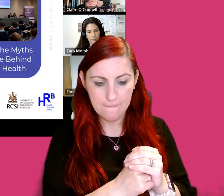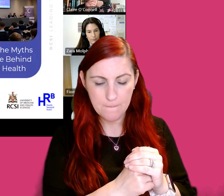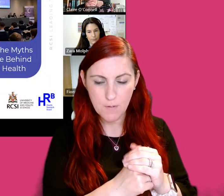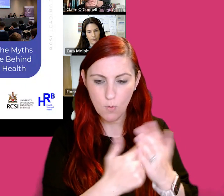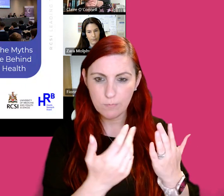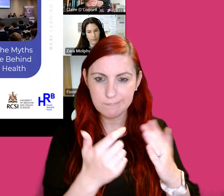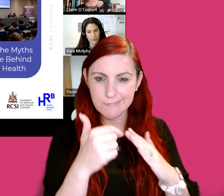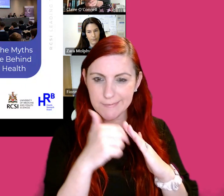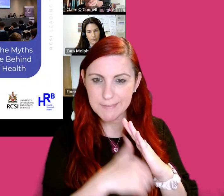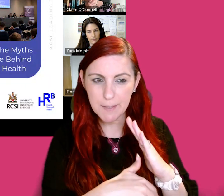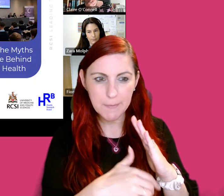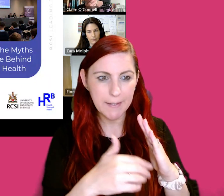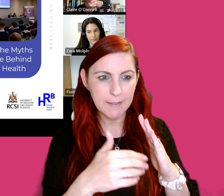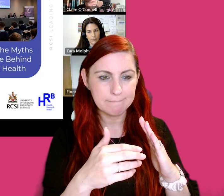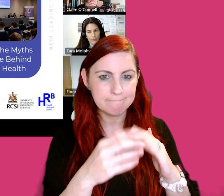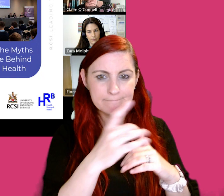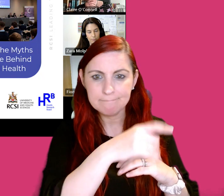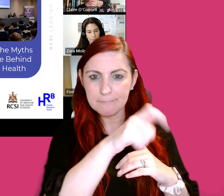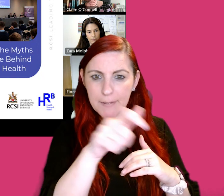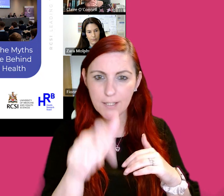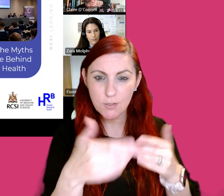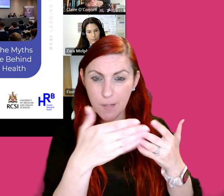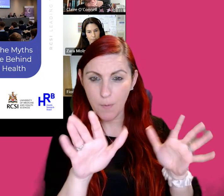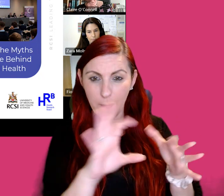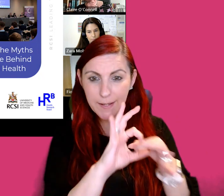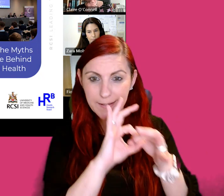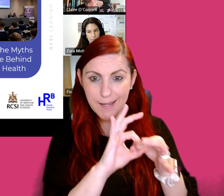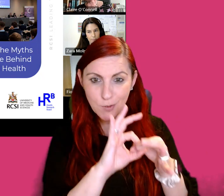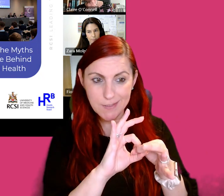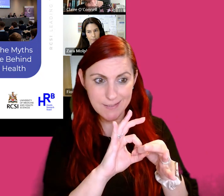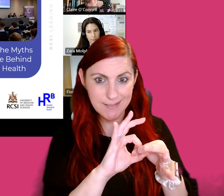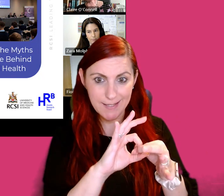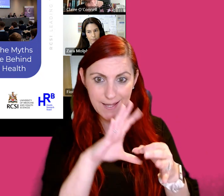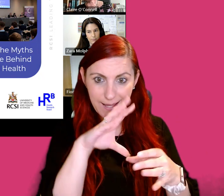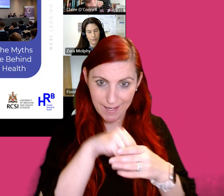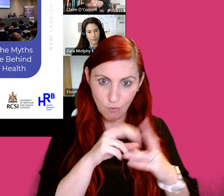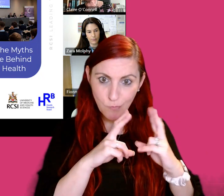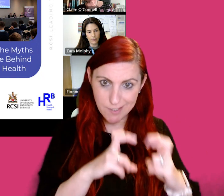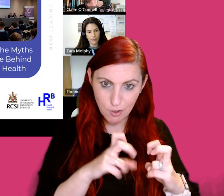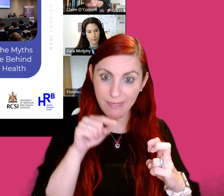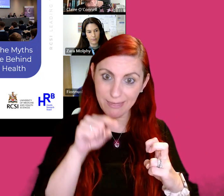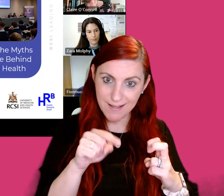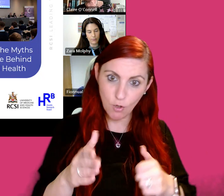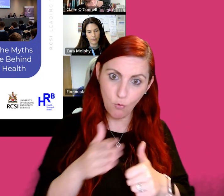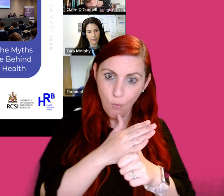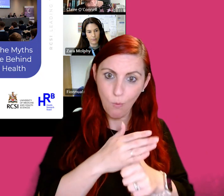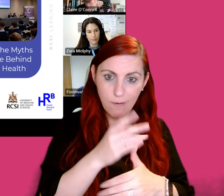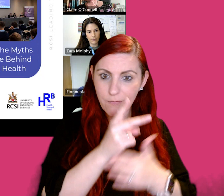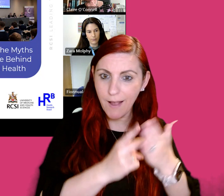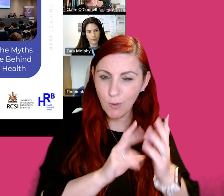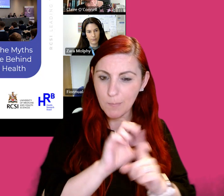public engagement in research is one of our core values and objective uh you can see since 2016 we